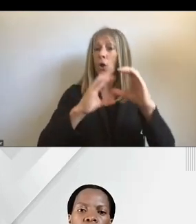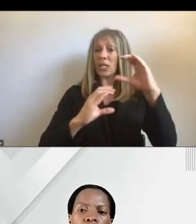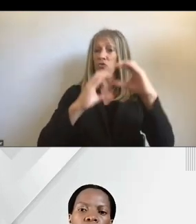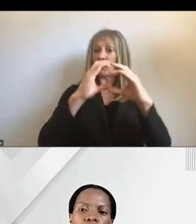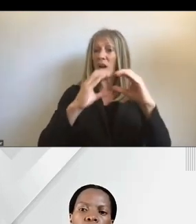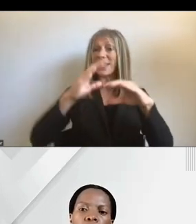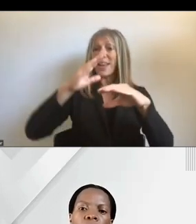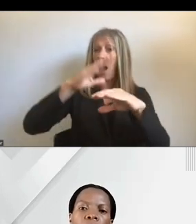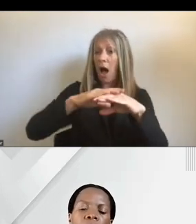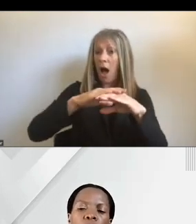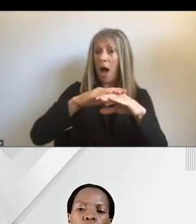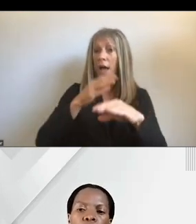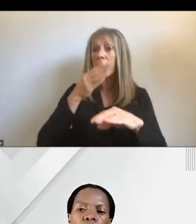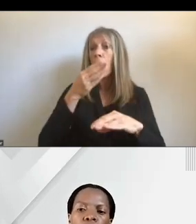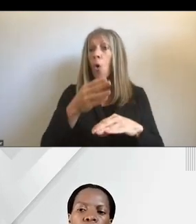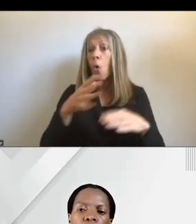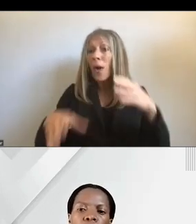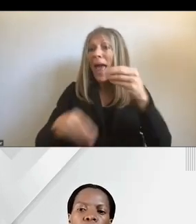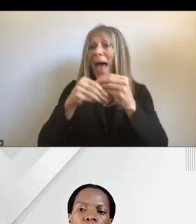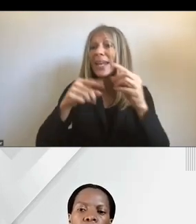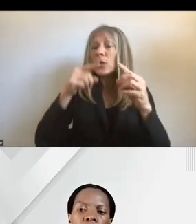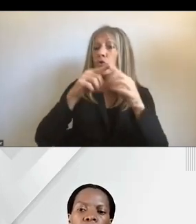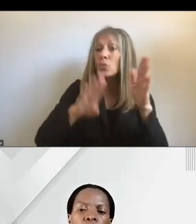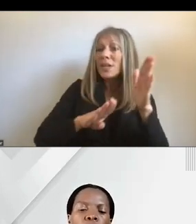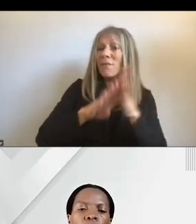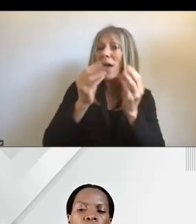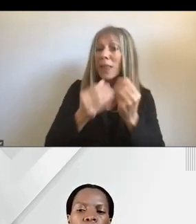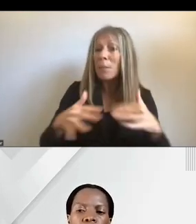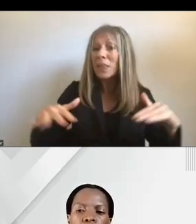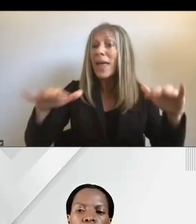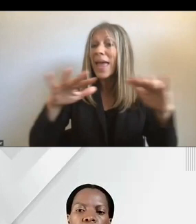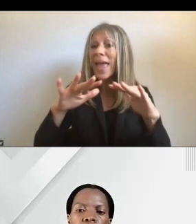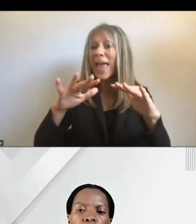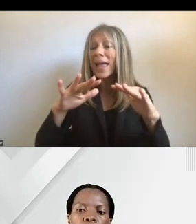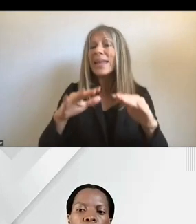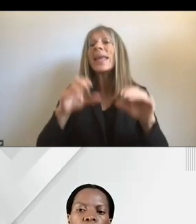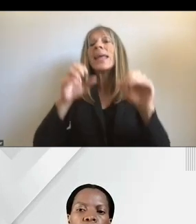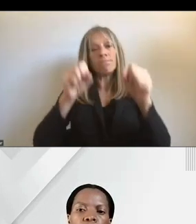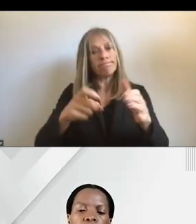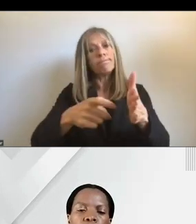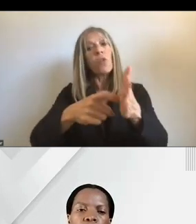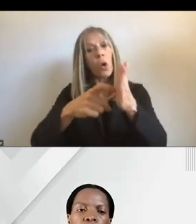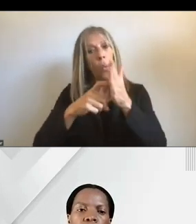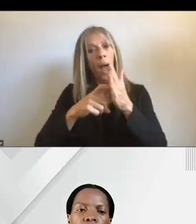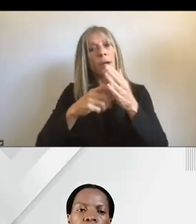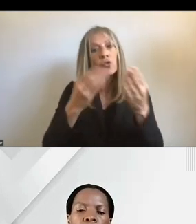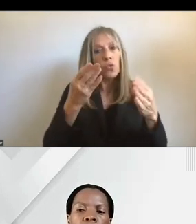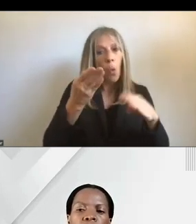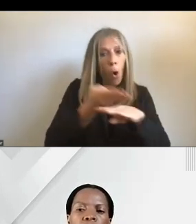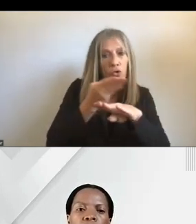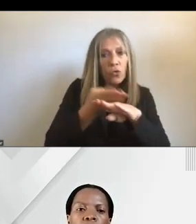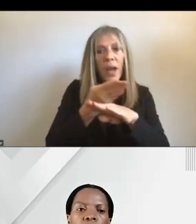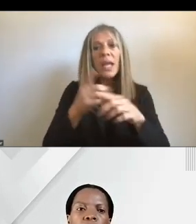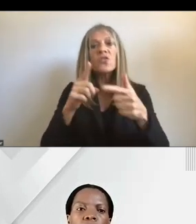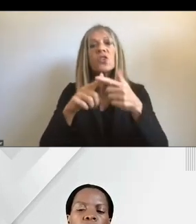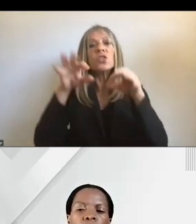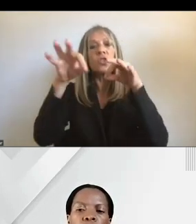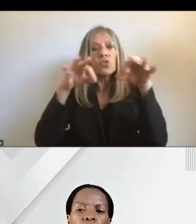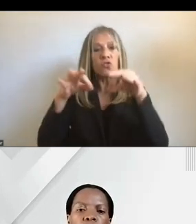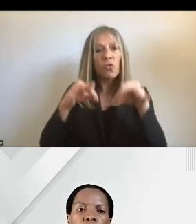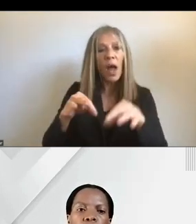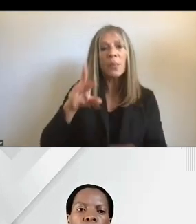on or added to developed land are subject to the requirements for alterations described in R202.